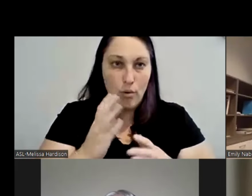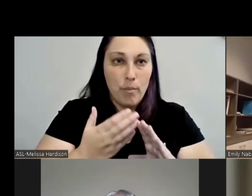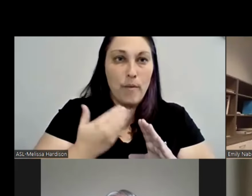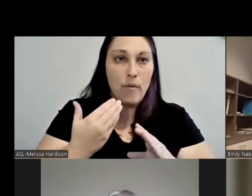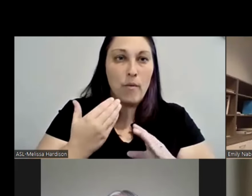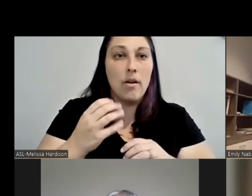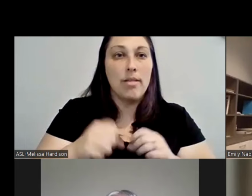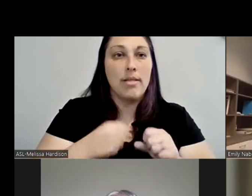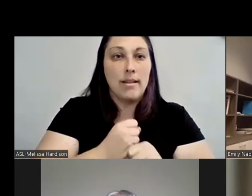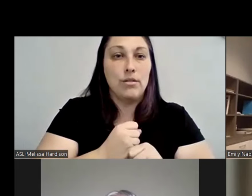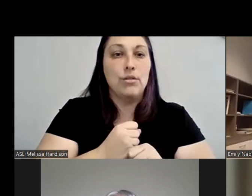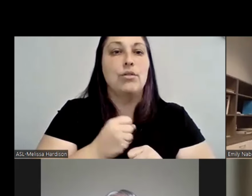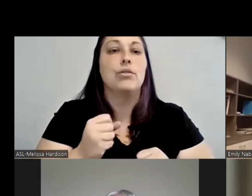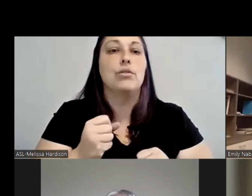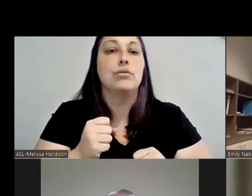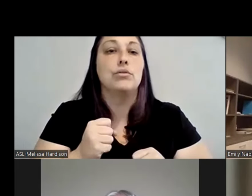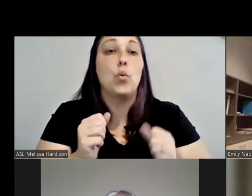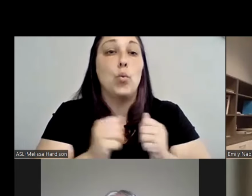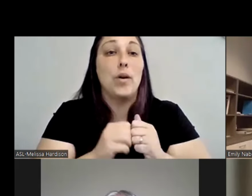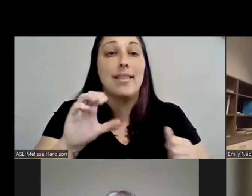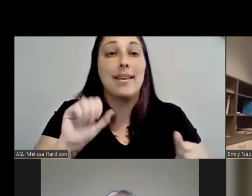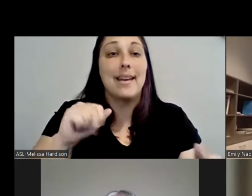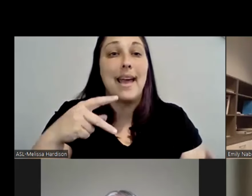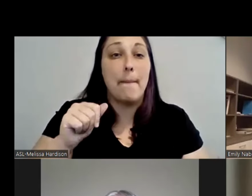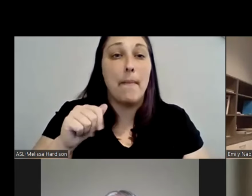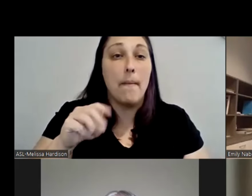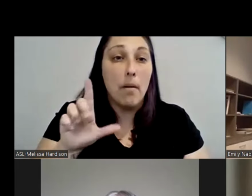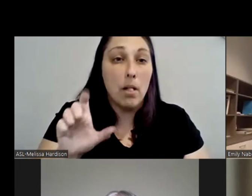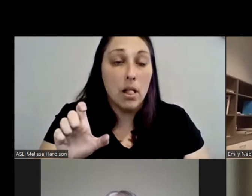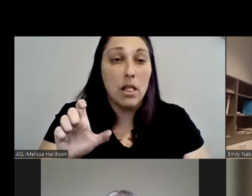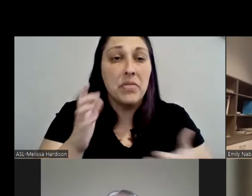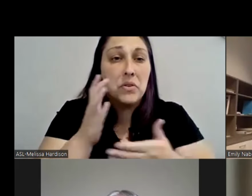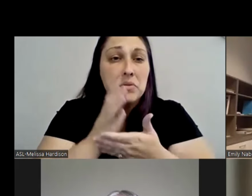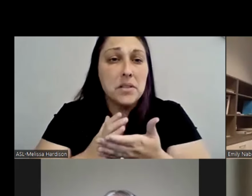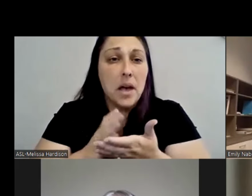thank you. JON Thank you Sherri!